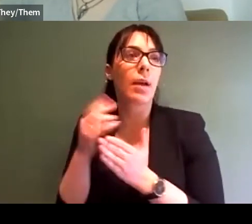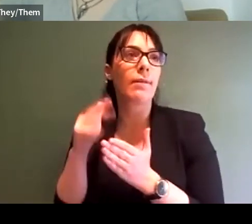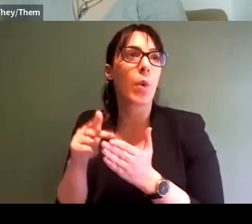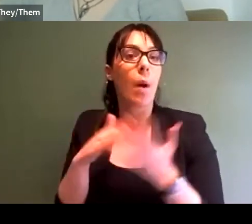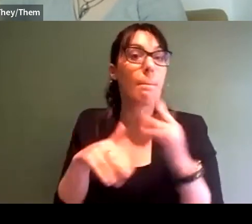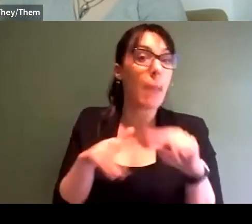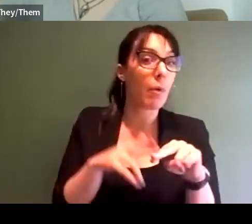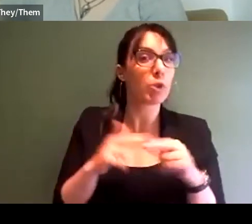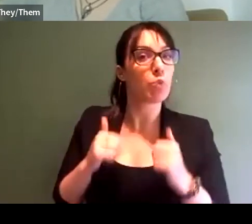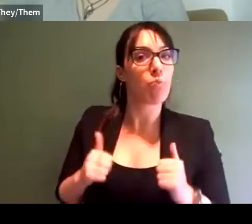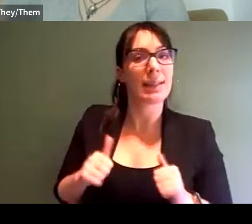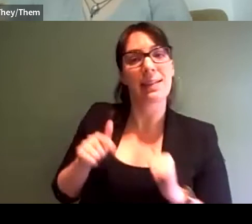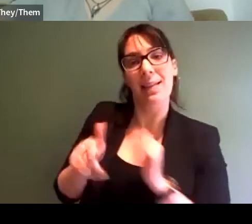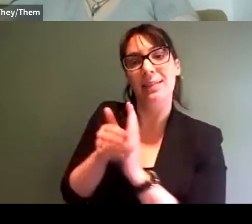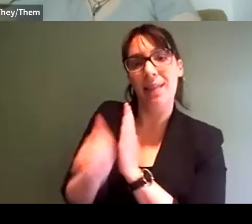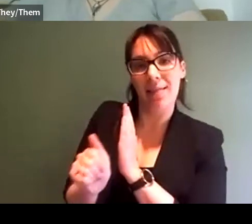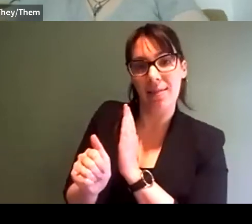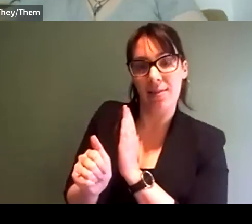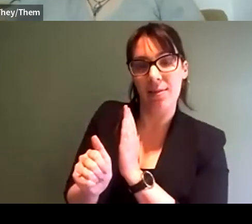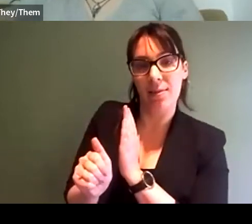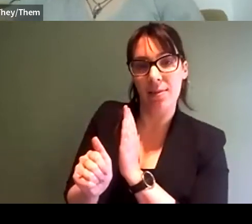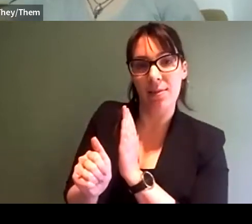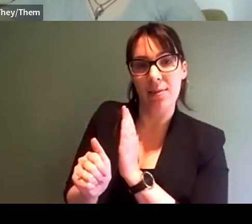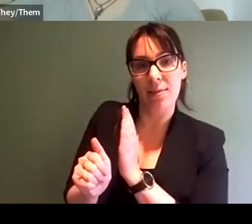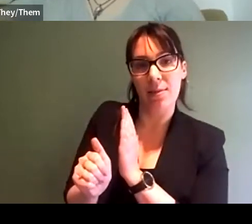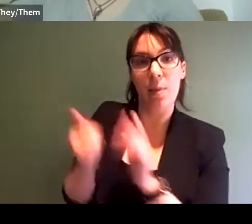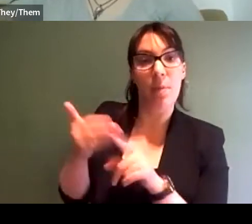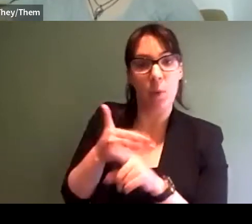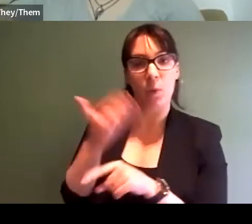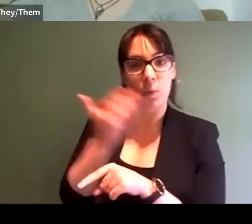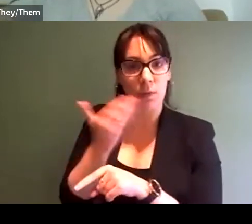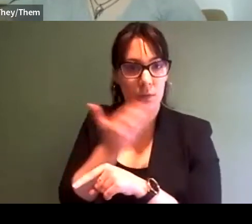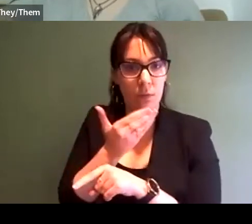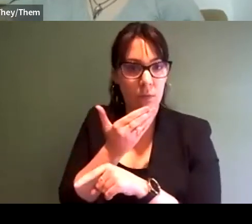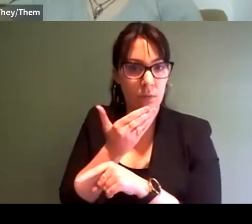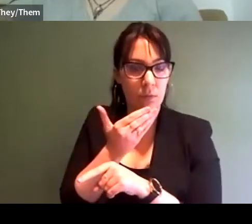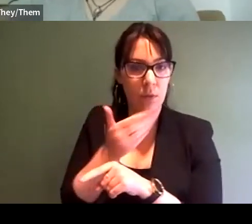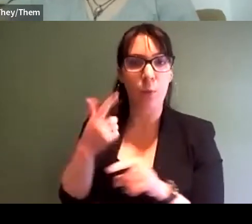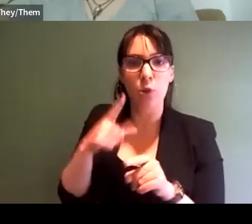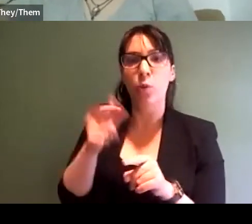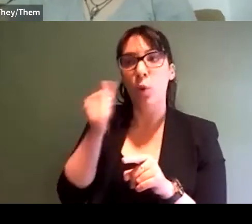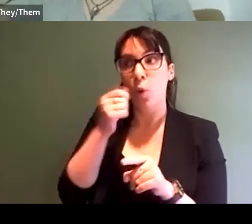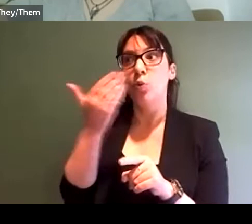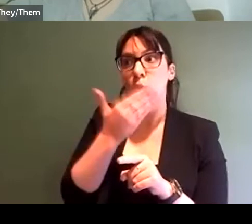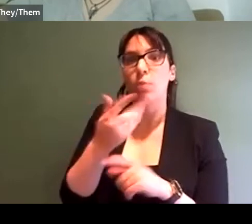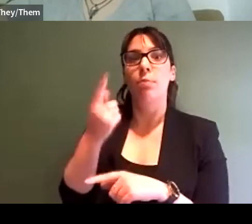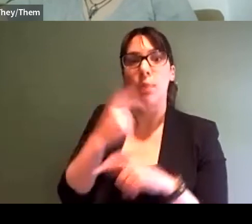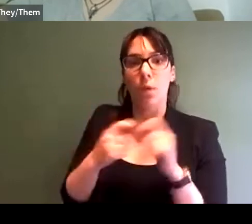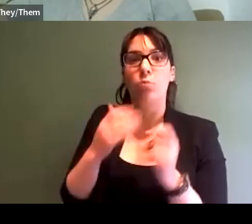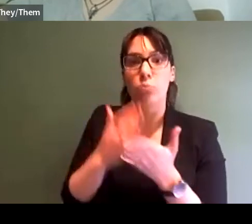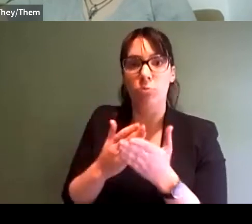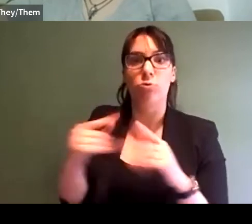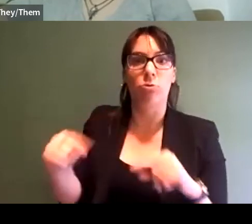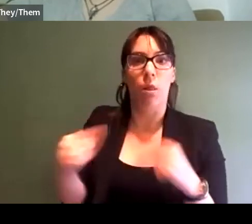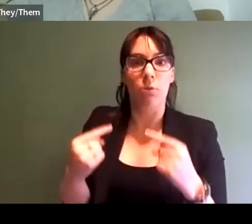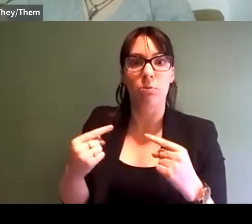So, and then therefore use them at school because school is where the really challenging 13 year.